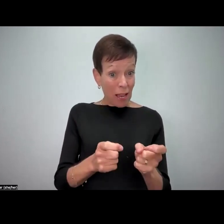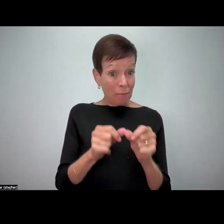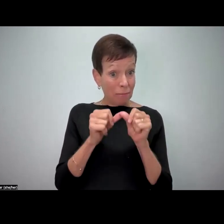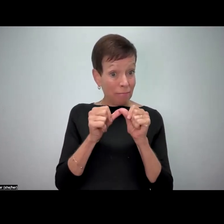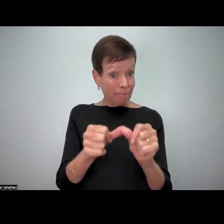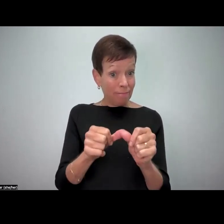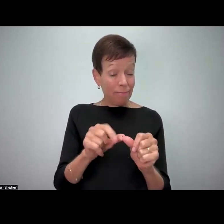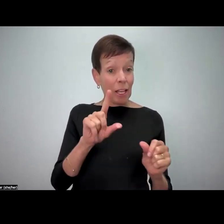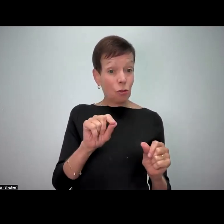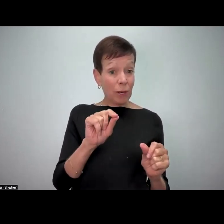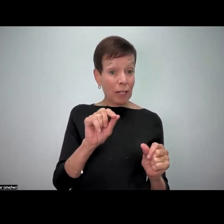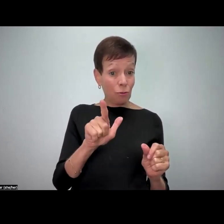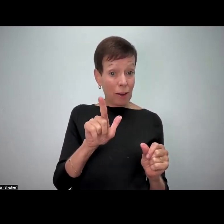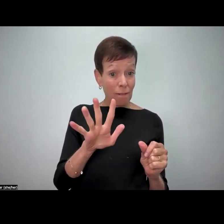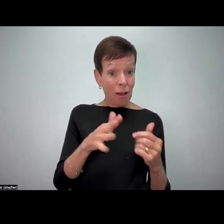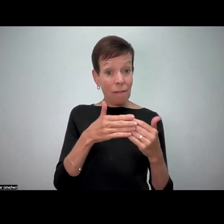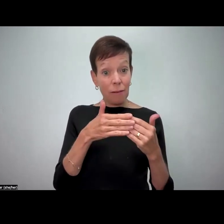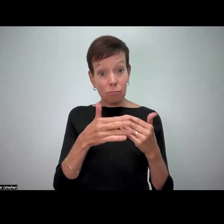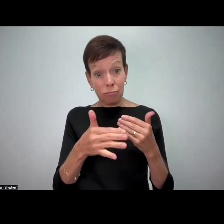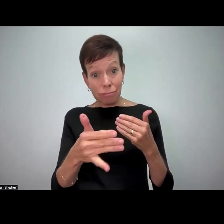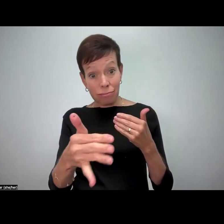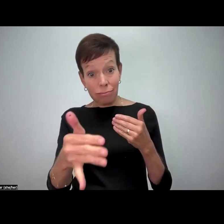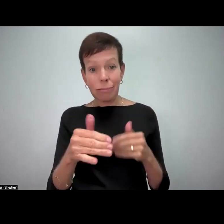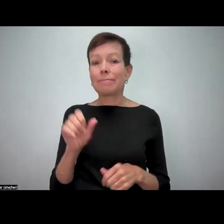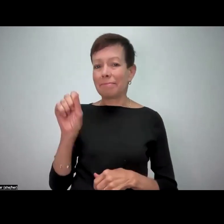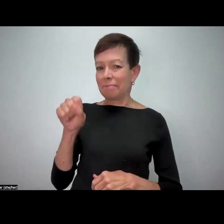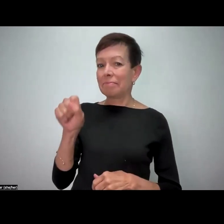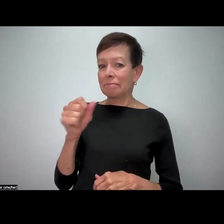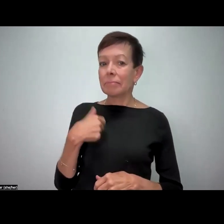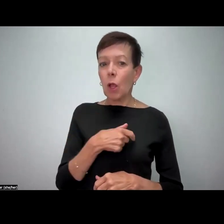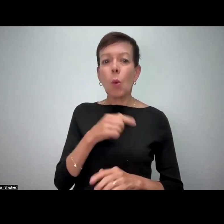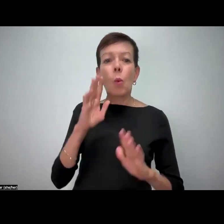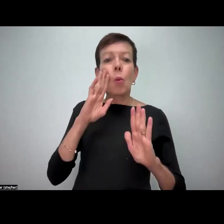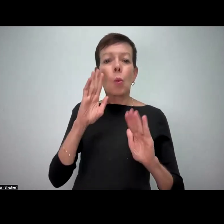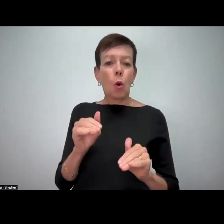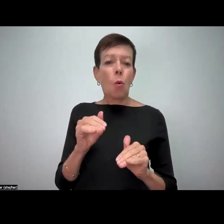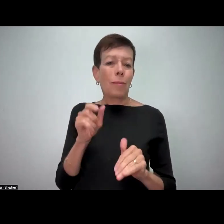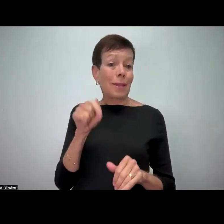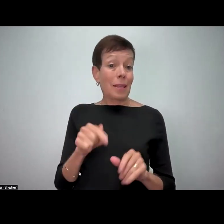Yes. The hope is that this will be an ongoing grant available for the foreseeable future,